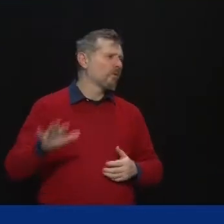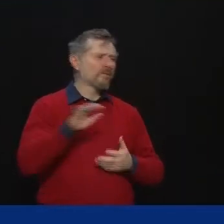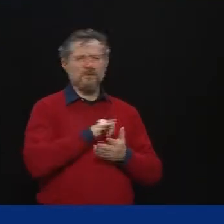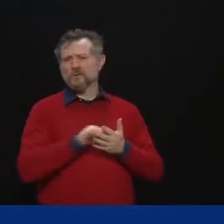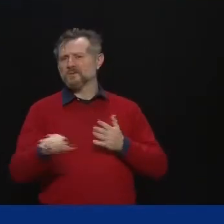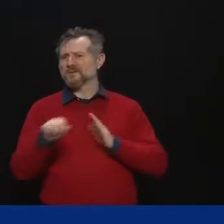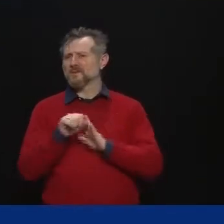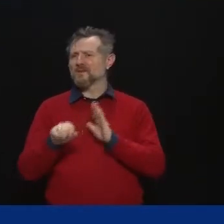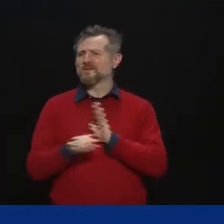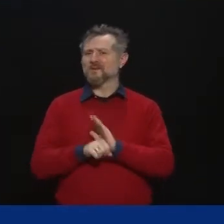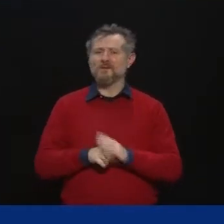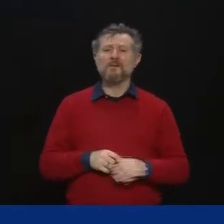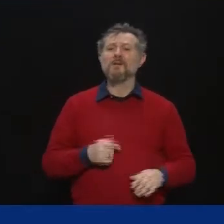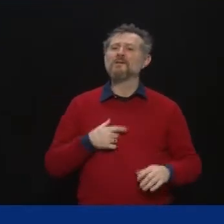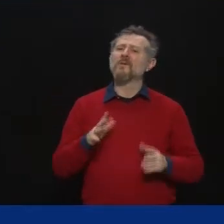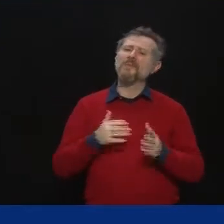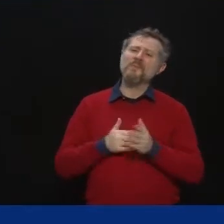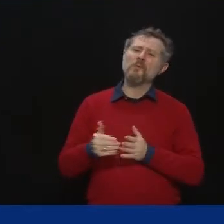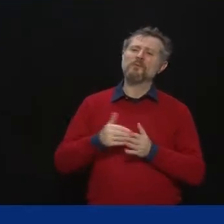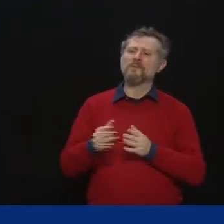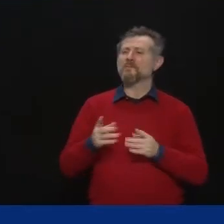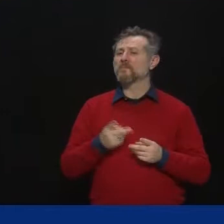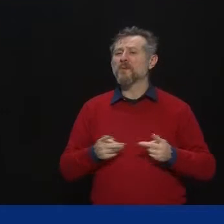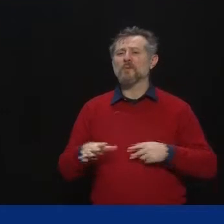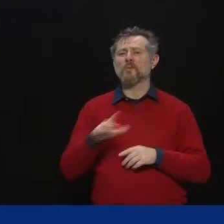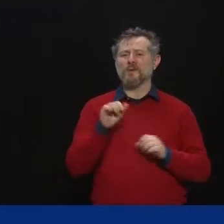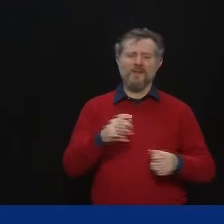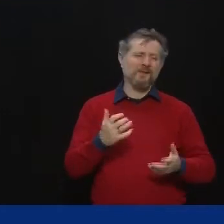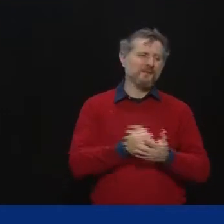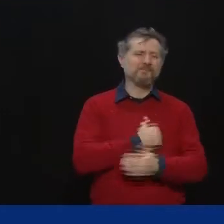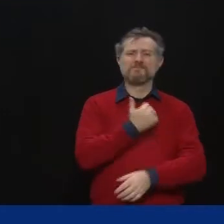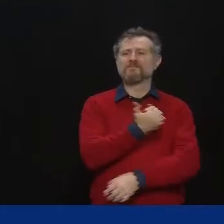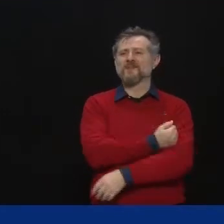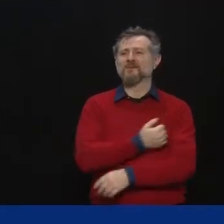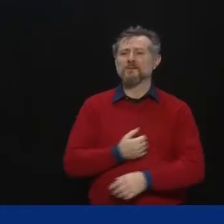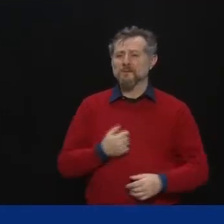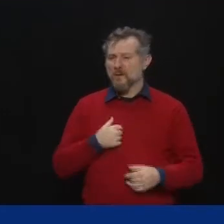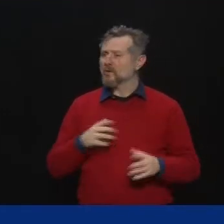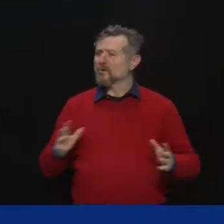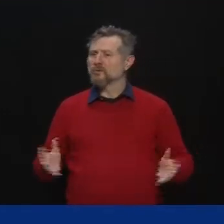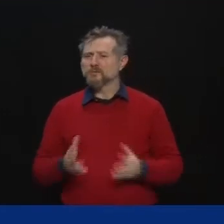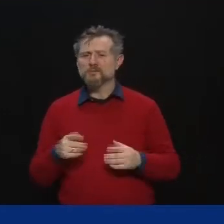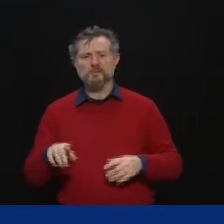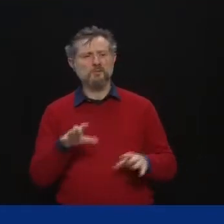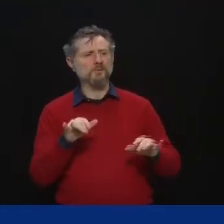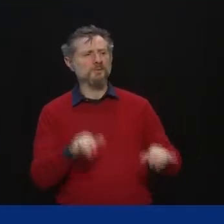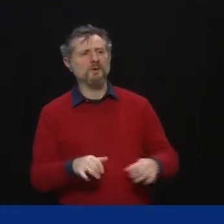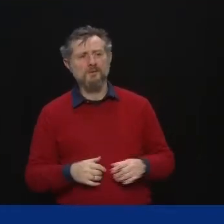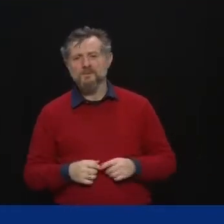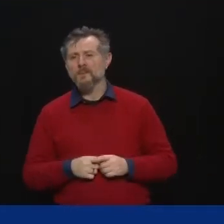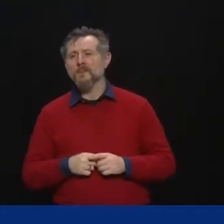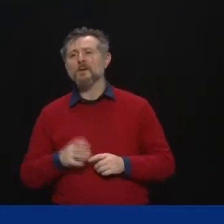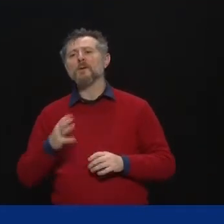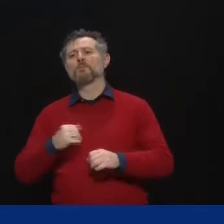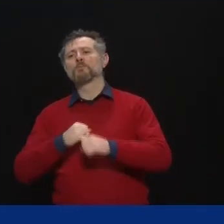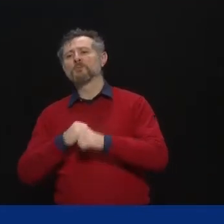NOT JUST YOUR PEDIATRICIAN OFFICE, YOU CAN GO TO ONE OF OUR VACCINATION SITES, THEY'RE ON EVERY CORNER THROUGHOUT THE